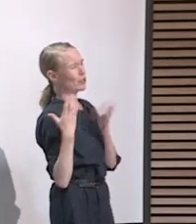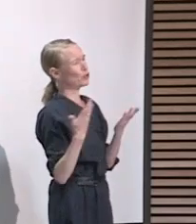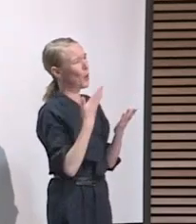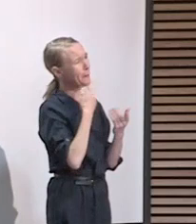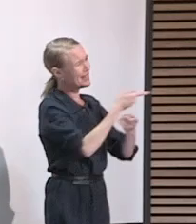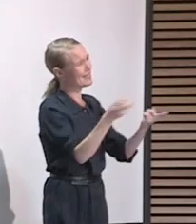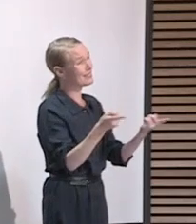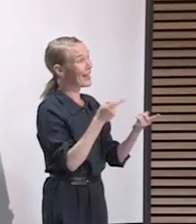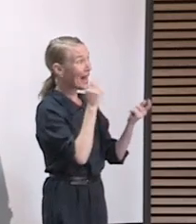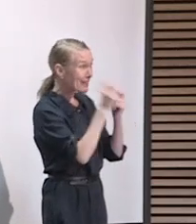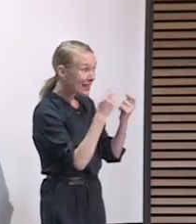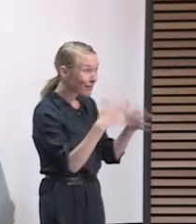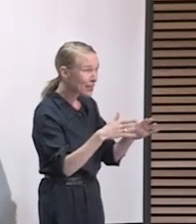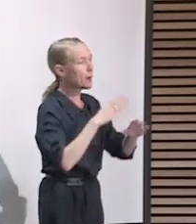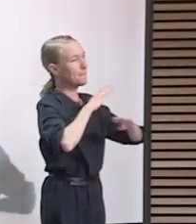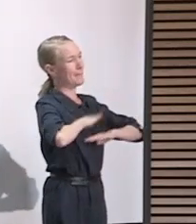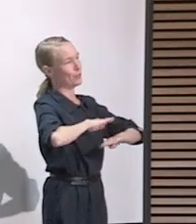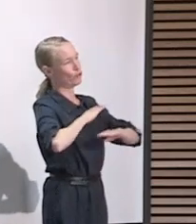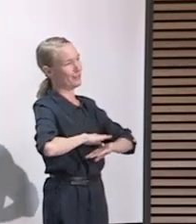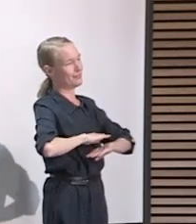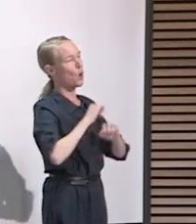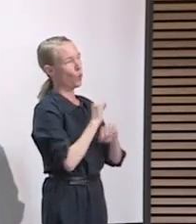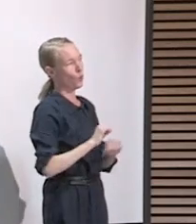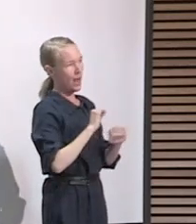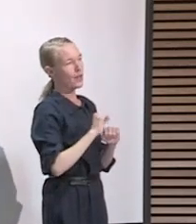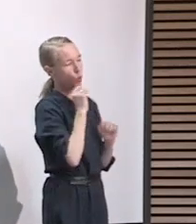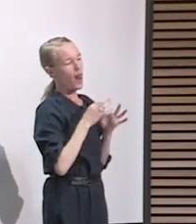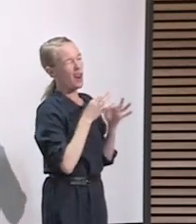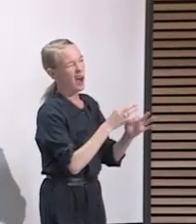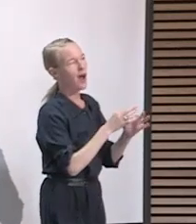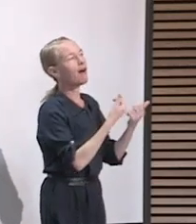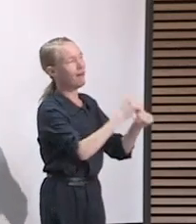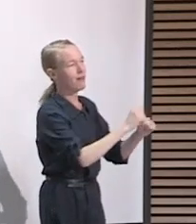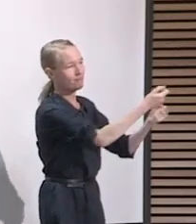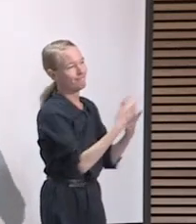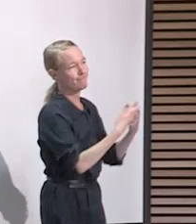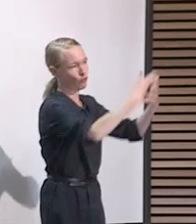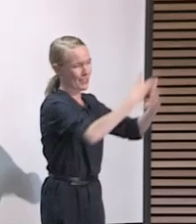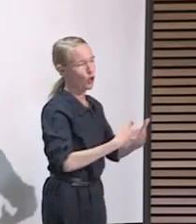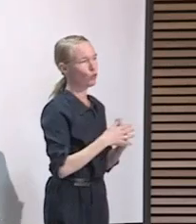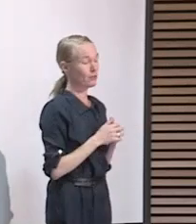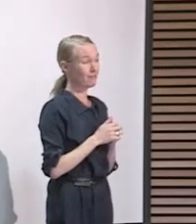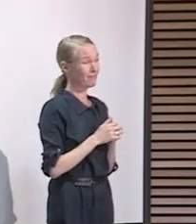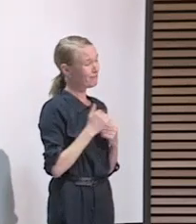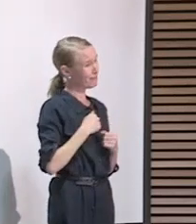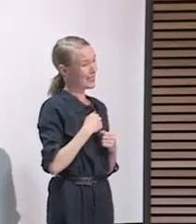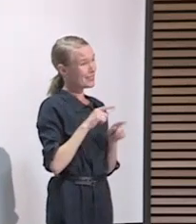pressure so we do ask people to please be patient as they